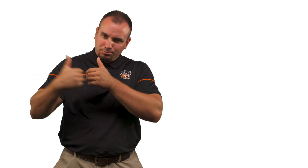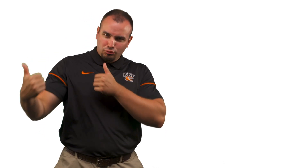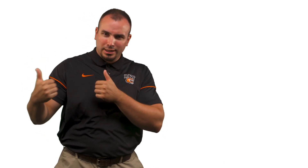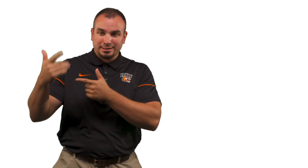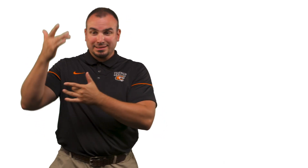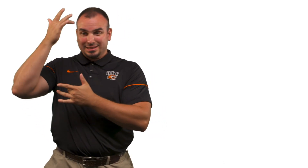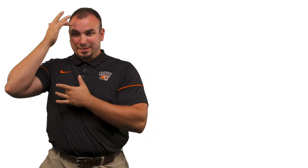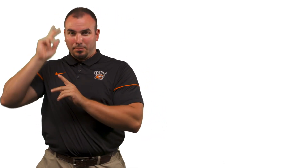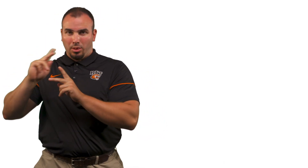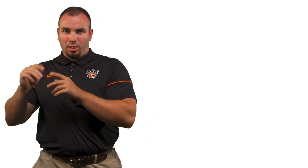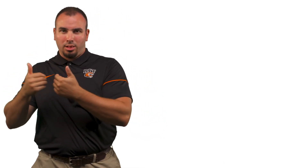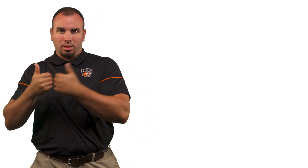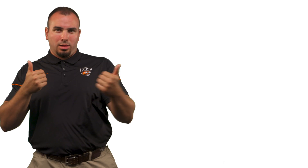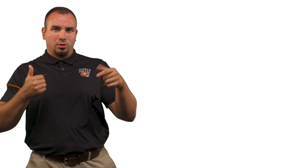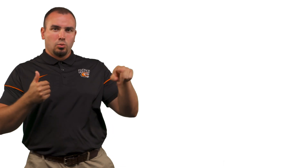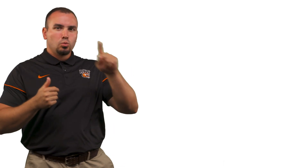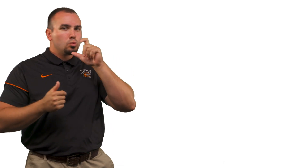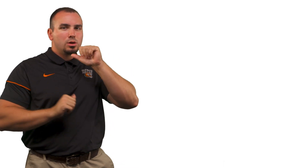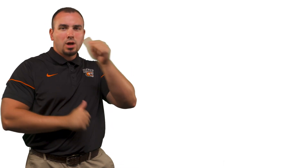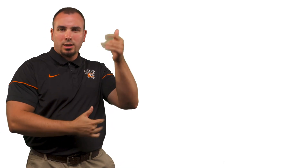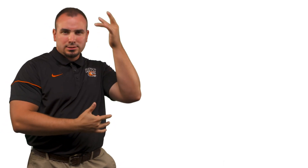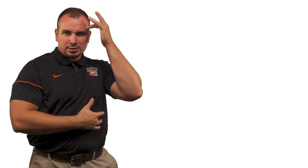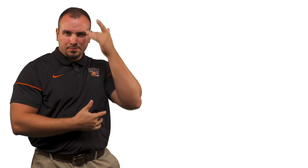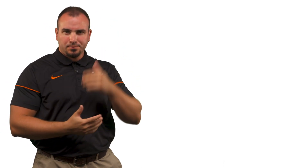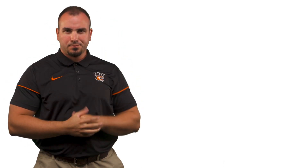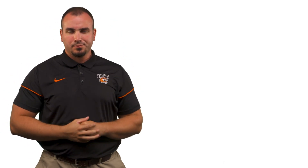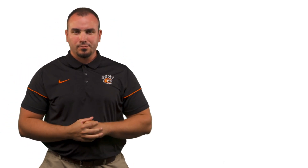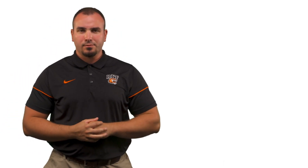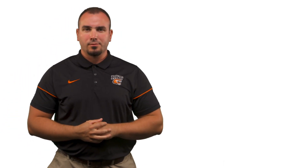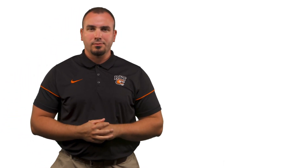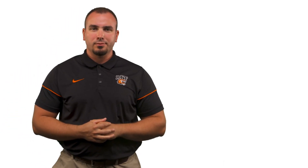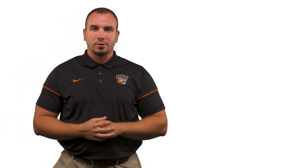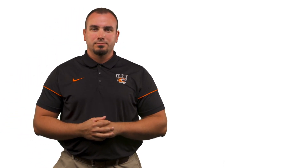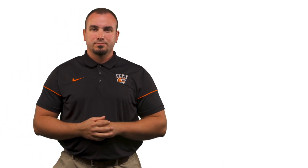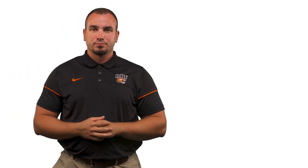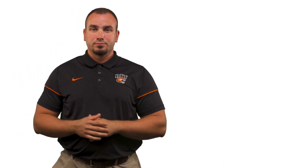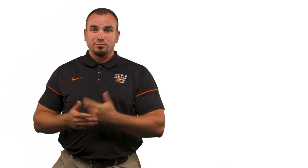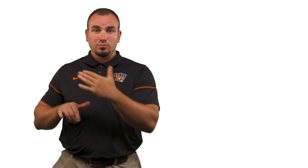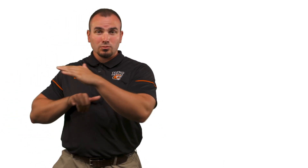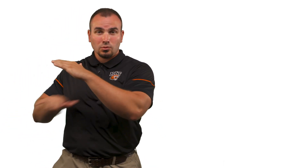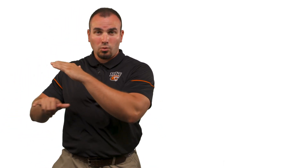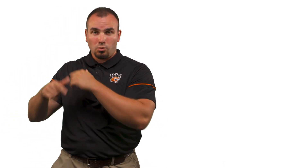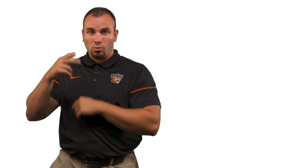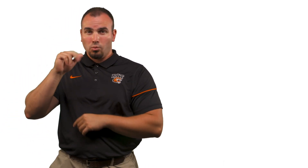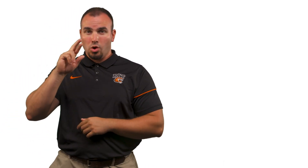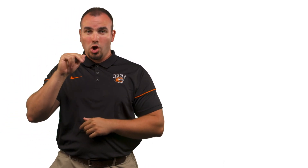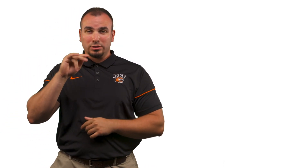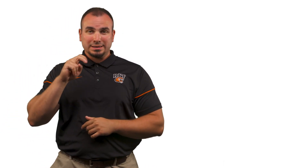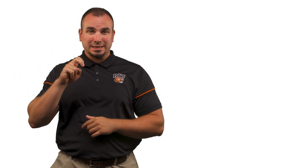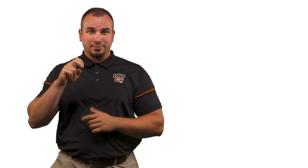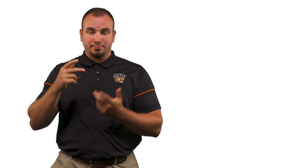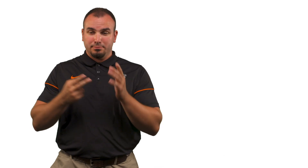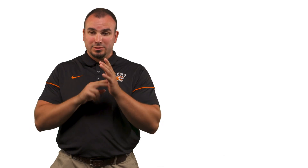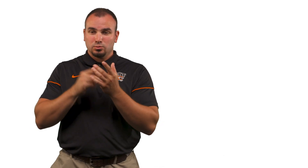Isolation entirely separates sick people with a contagious disease from people who are not sick.